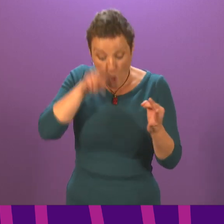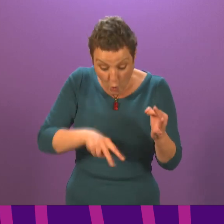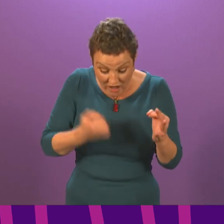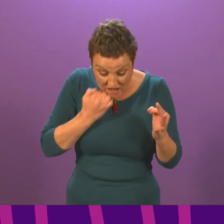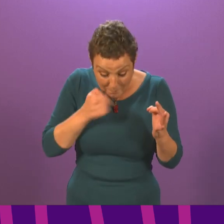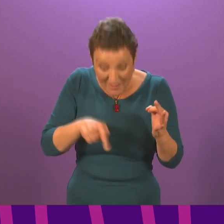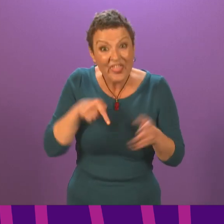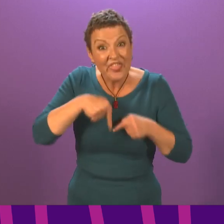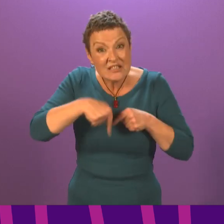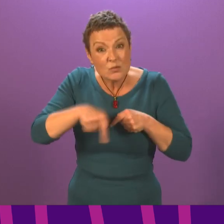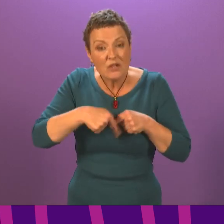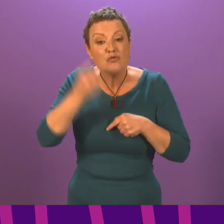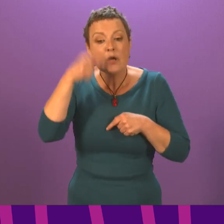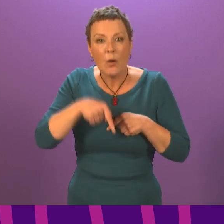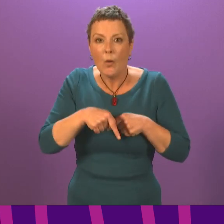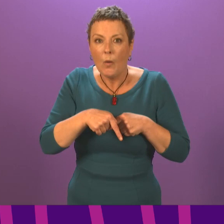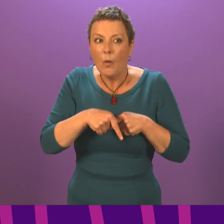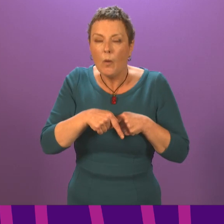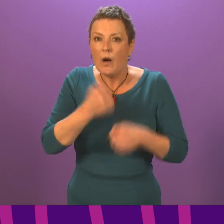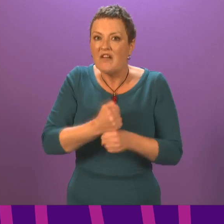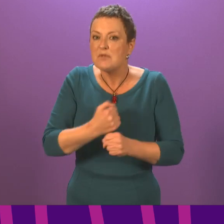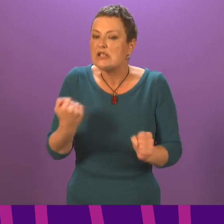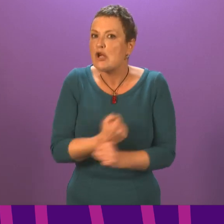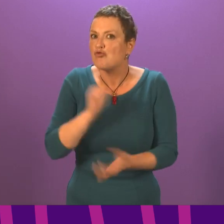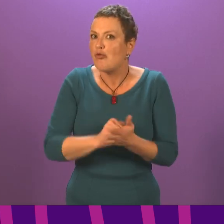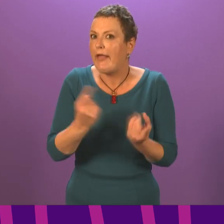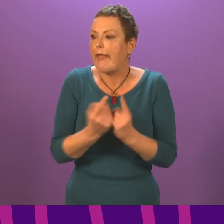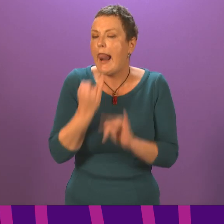error of judgment to ease restrictions in the city of Edinburgh at this time.